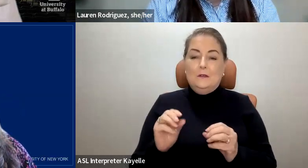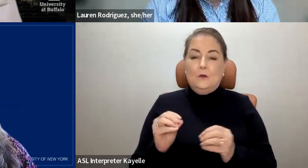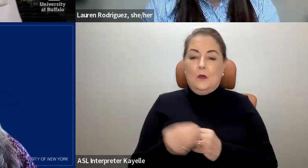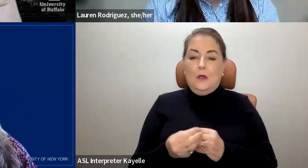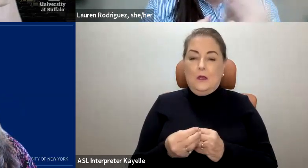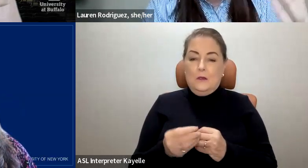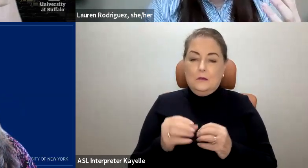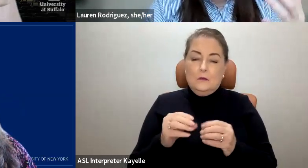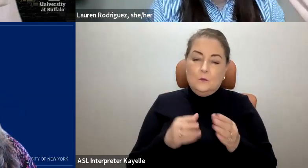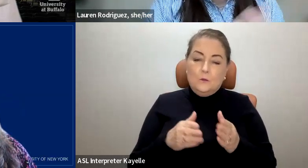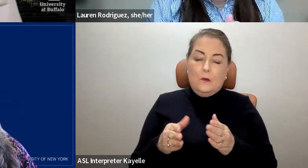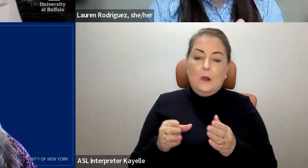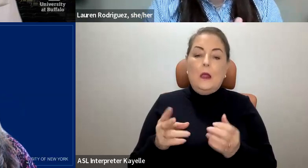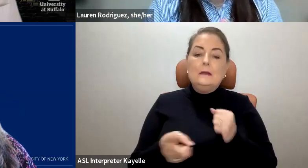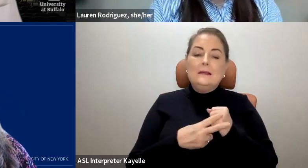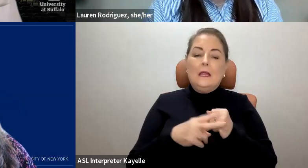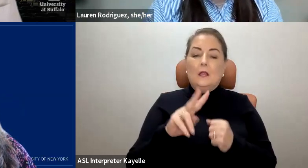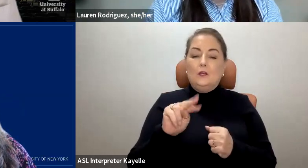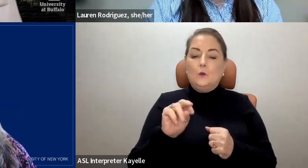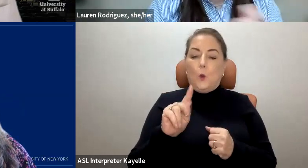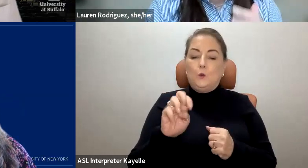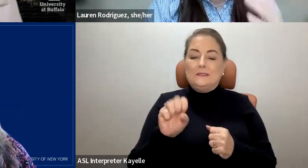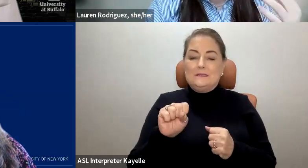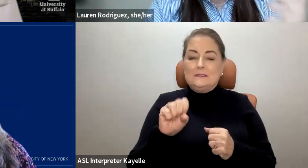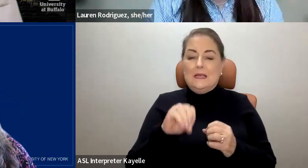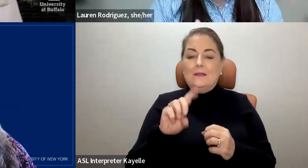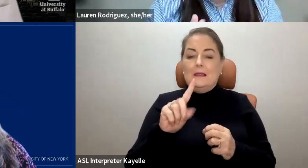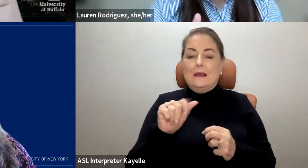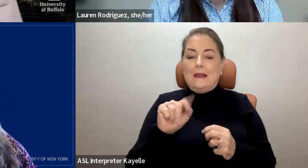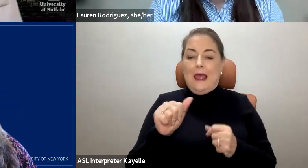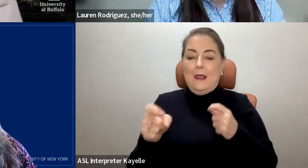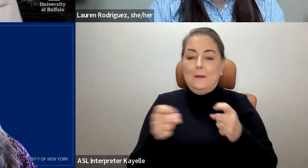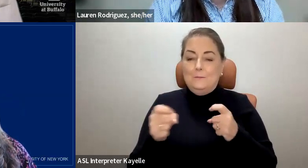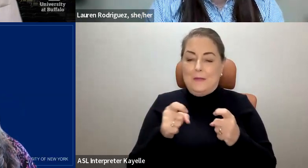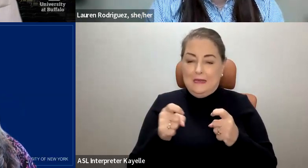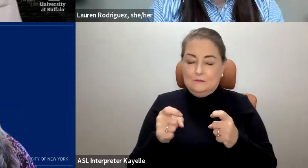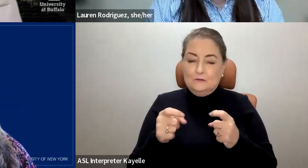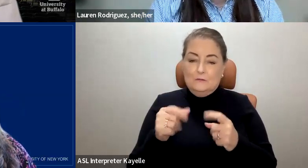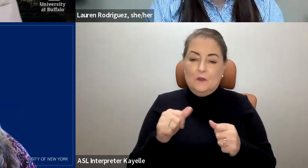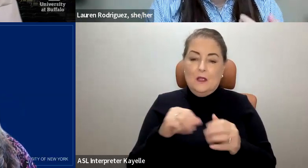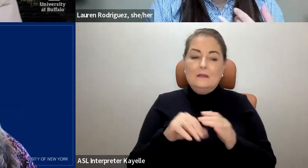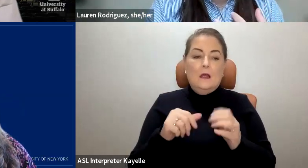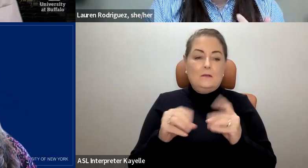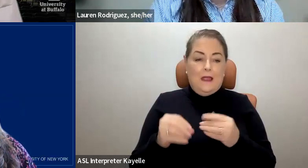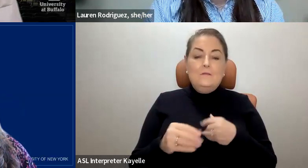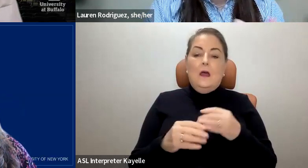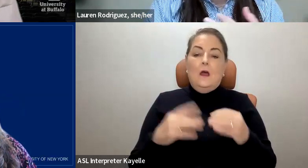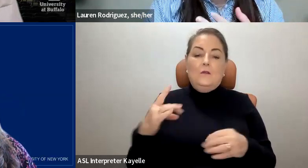keep notes in their disability services data management system accommodate, so they'll have record of faculty outreach, and